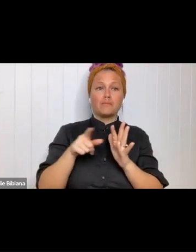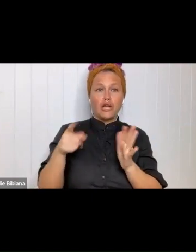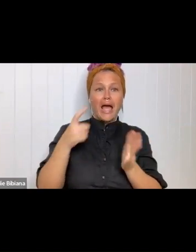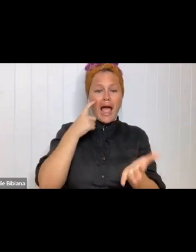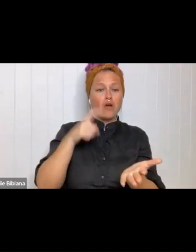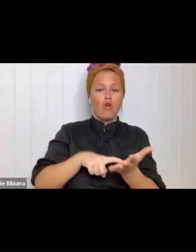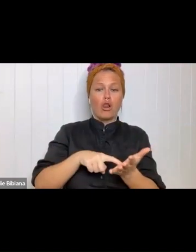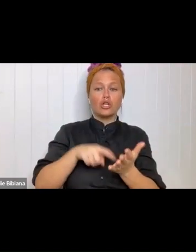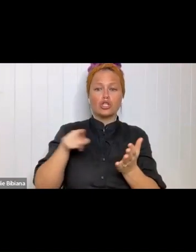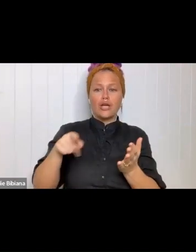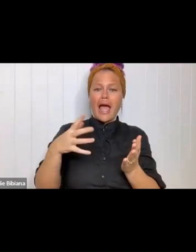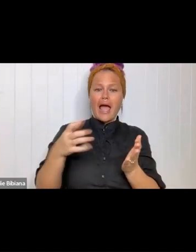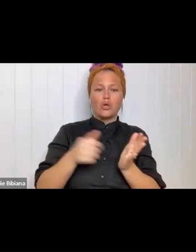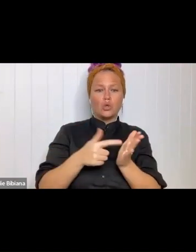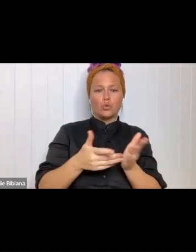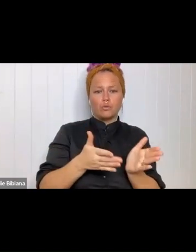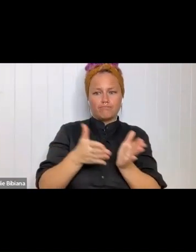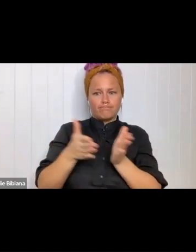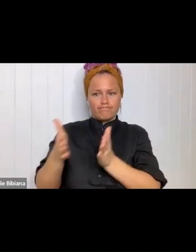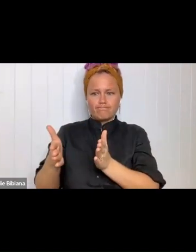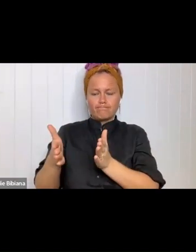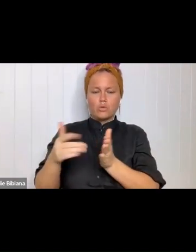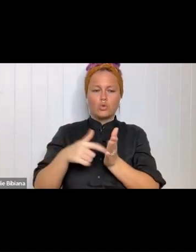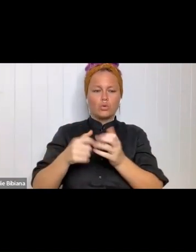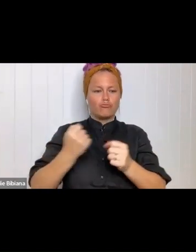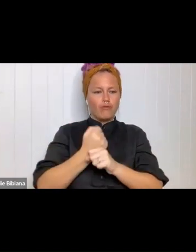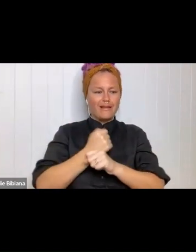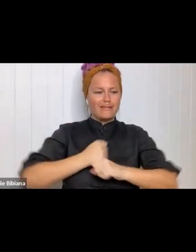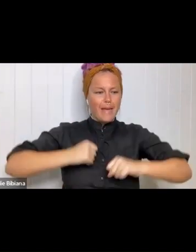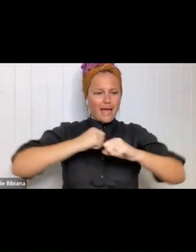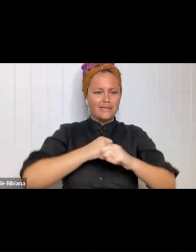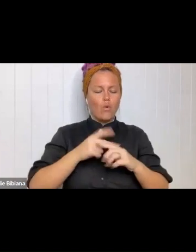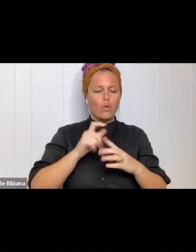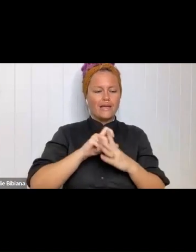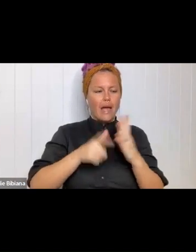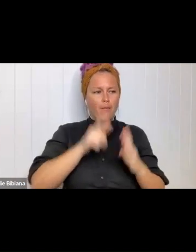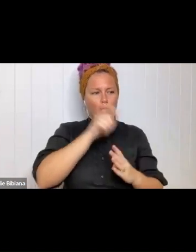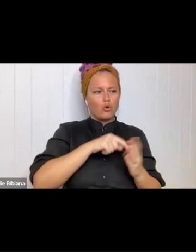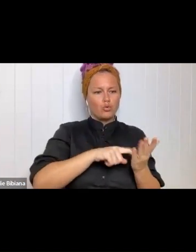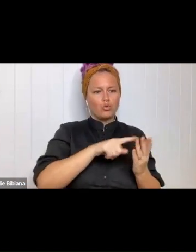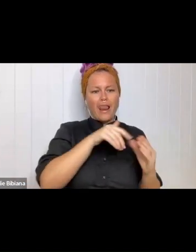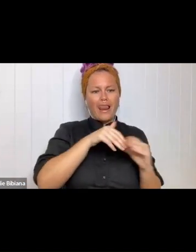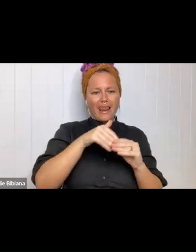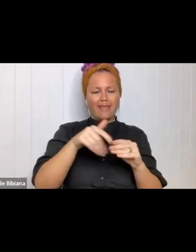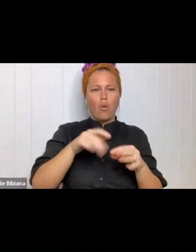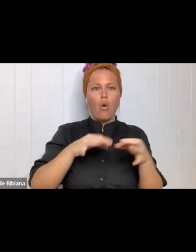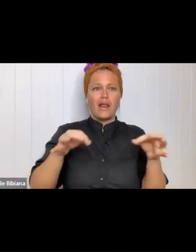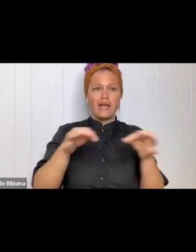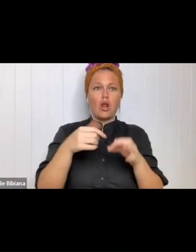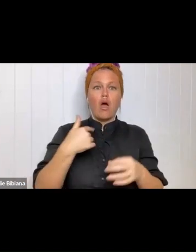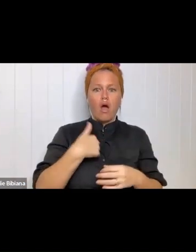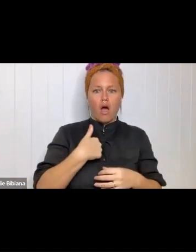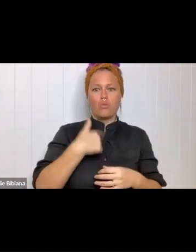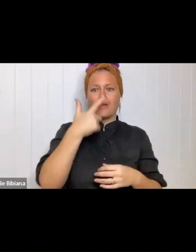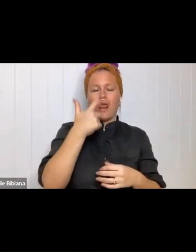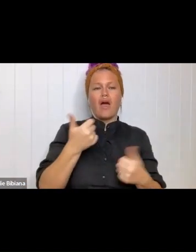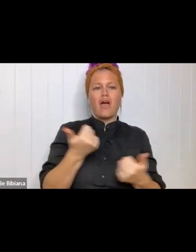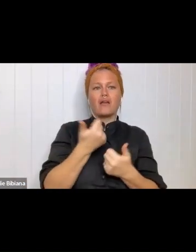to step aside to create space for a disabled person to leave the organization. And I was I've been lucky enough to be the